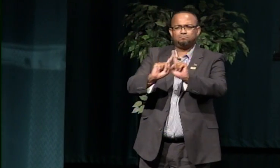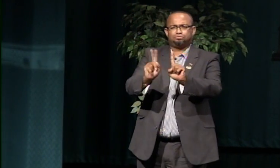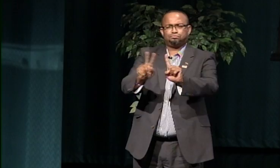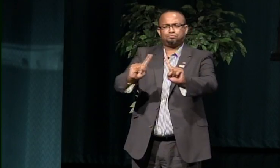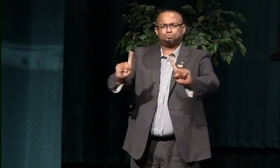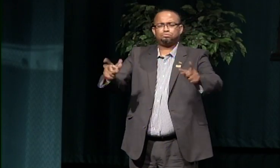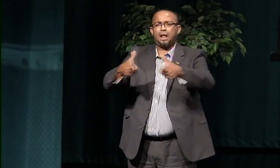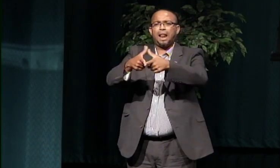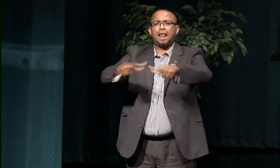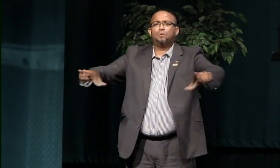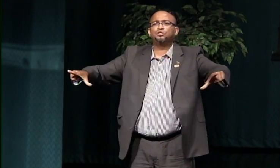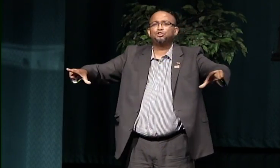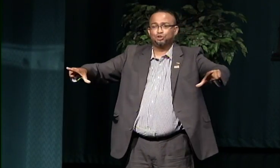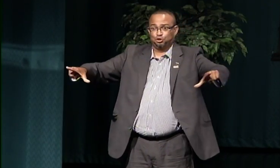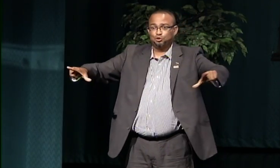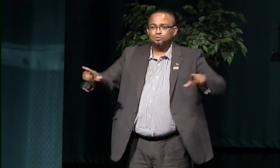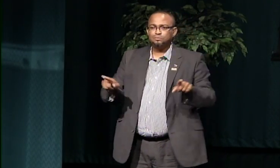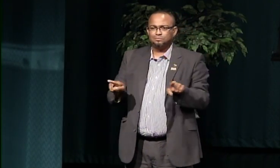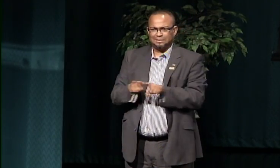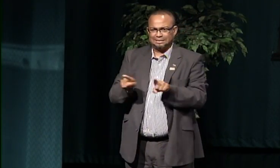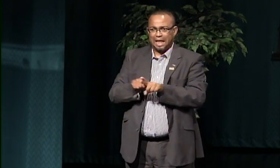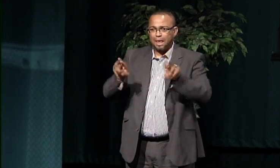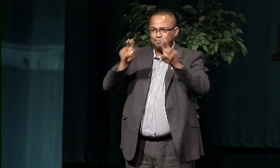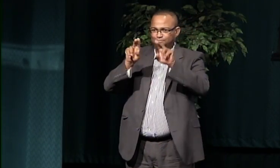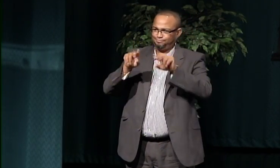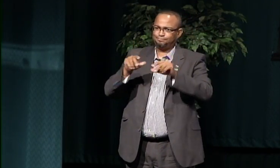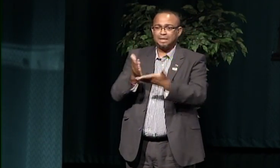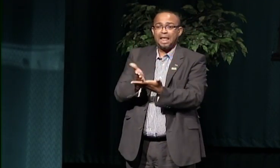So we have 12 different languages.